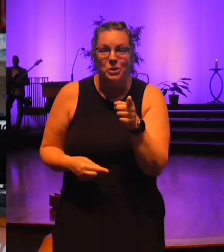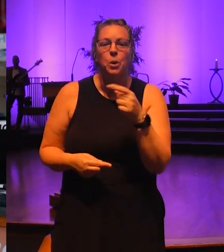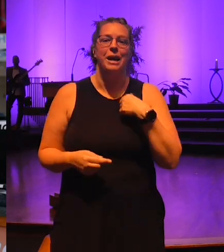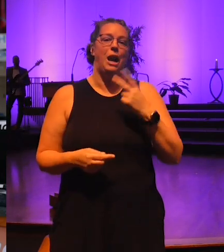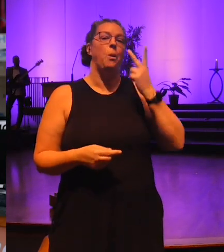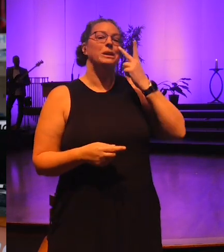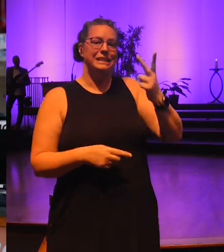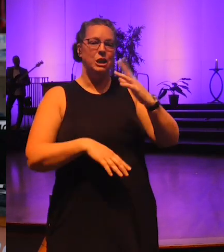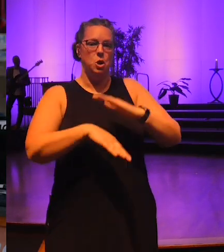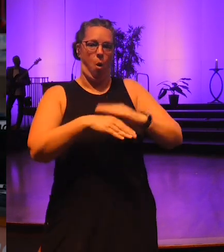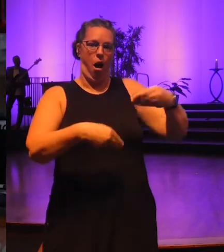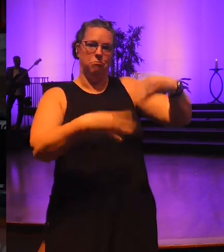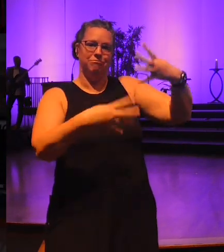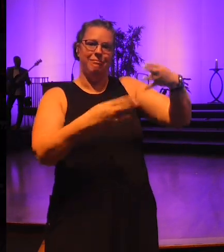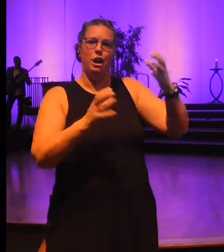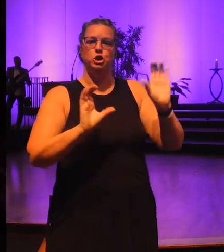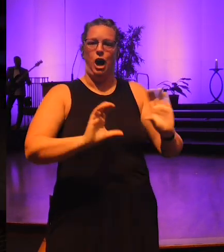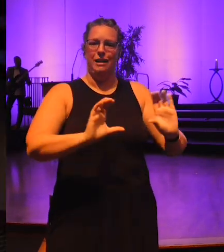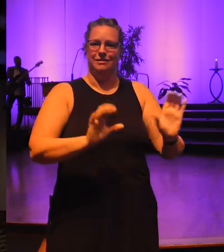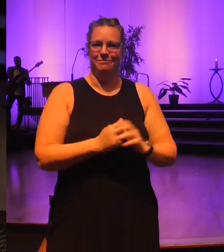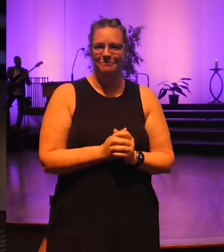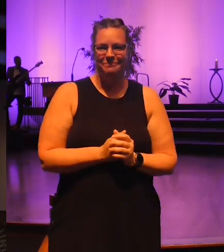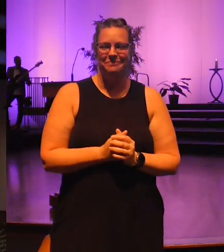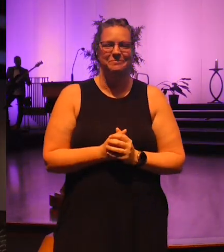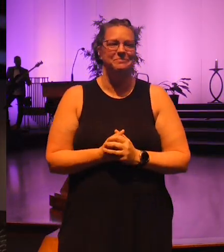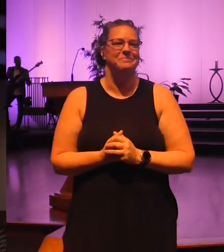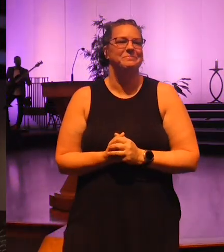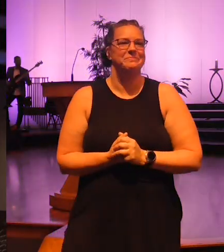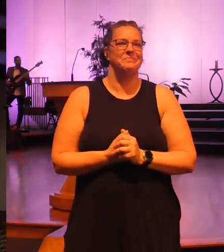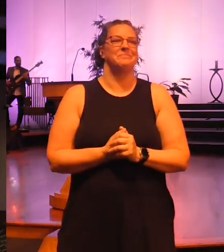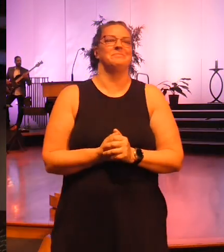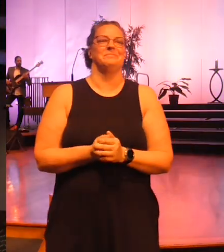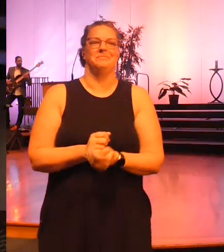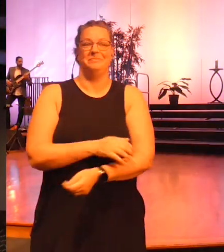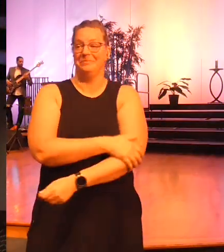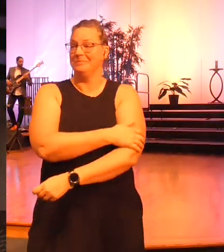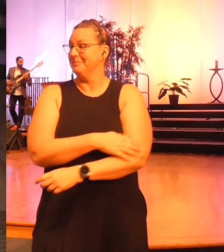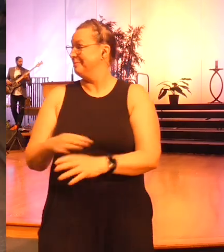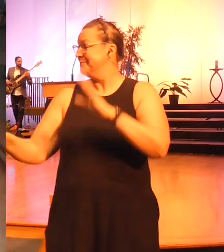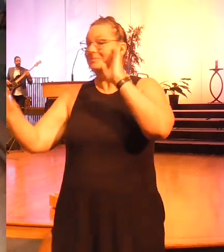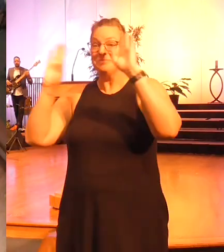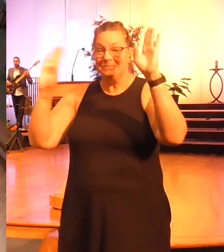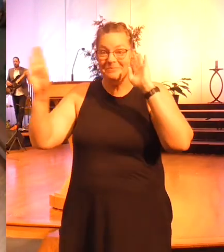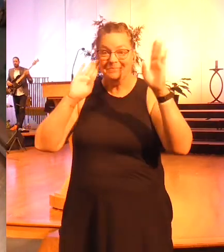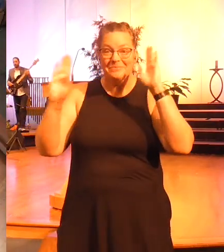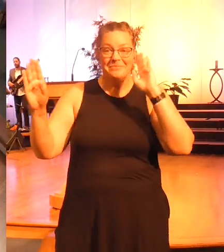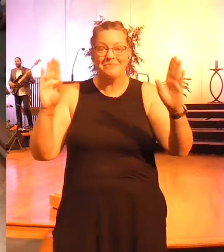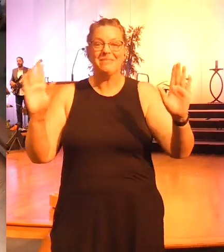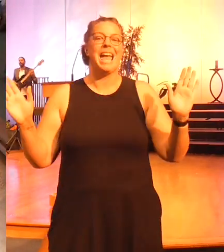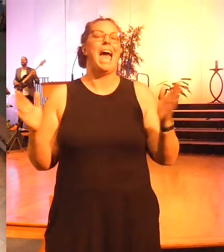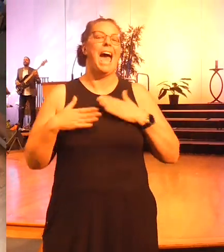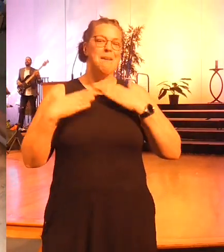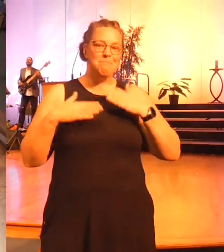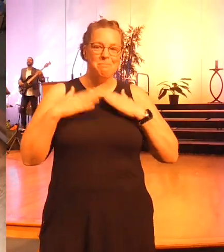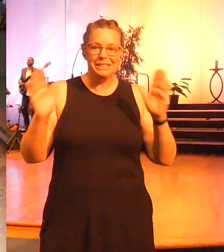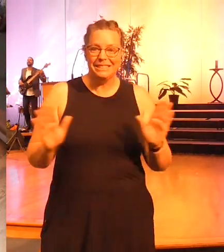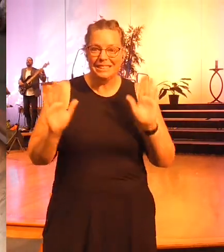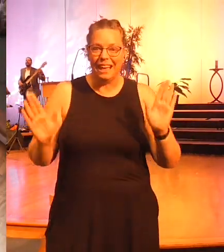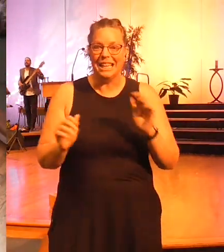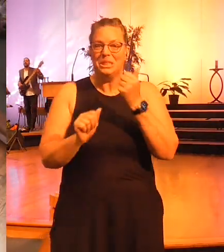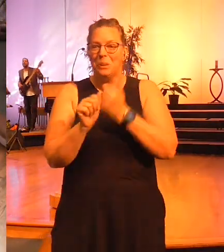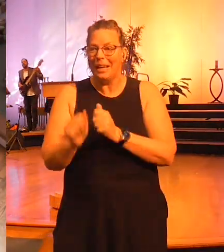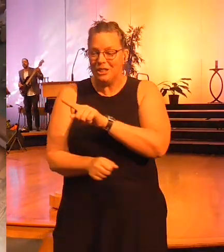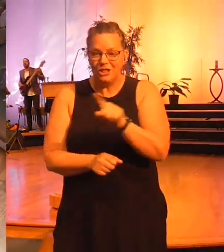chat well hello SM High happy Sunday to each and every one of you it was a little